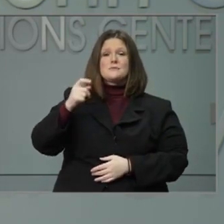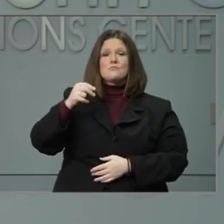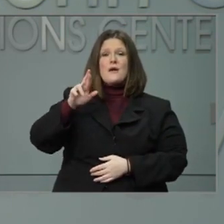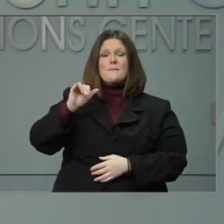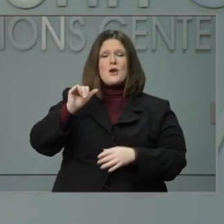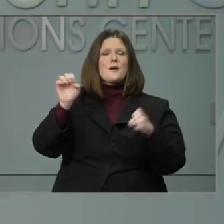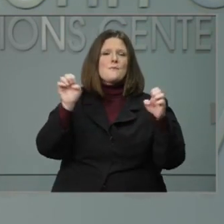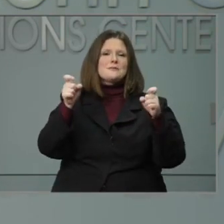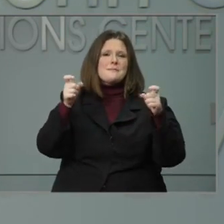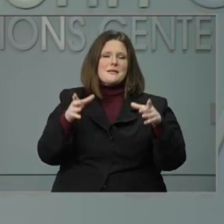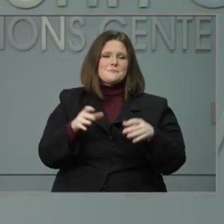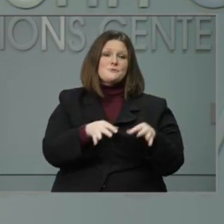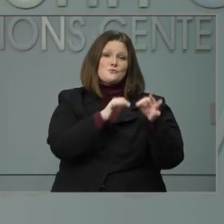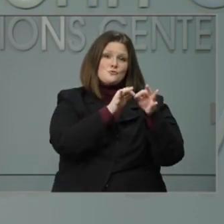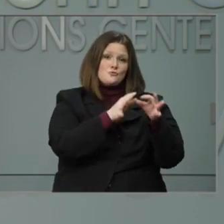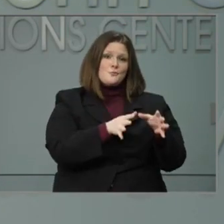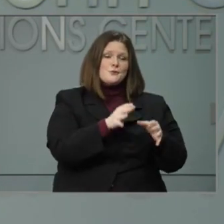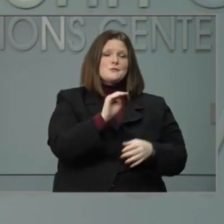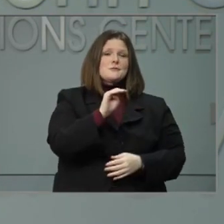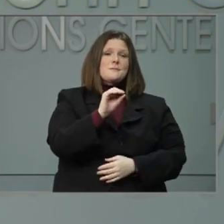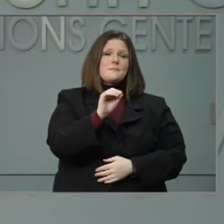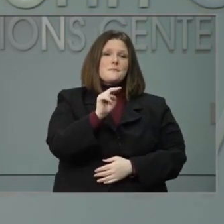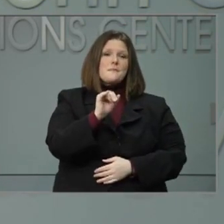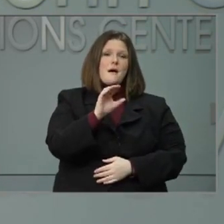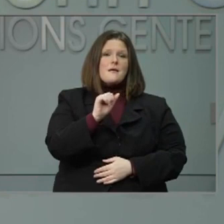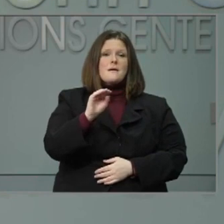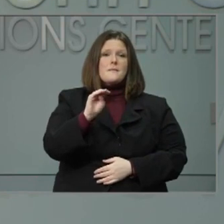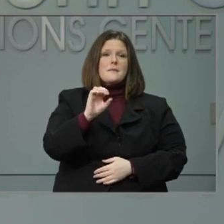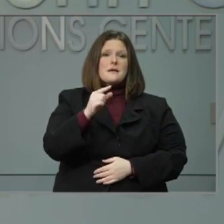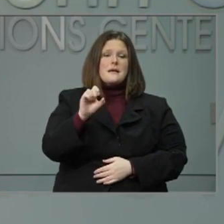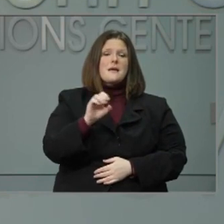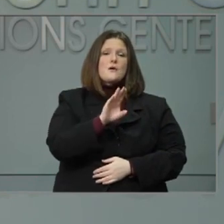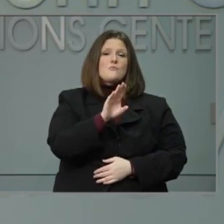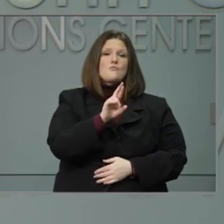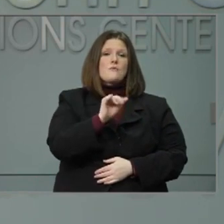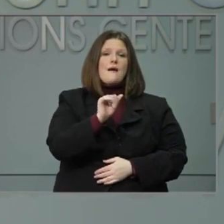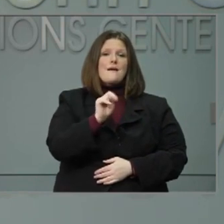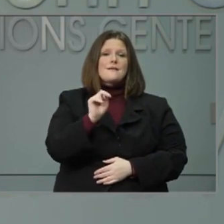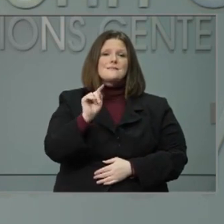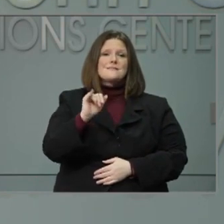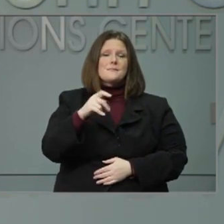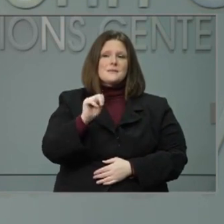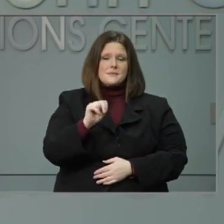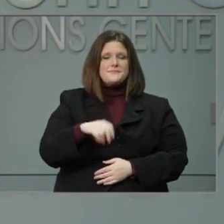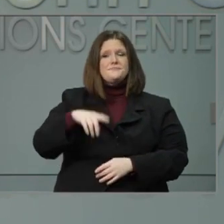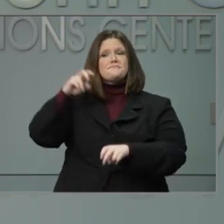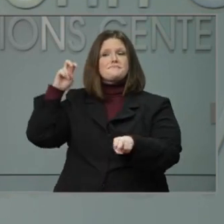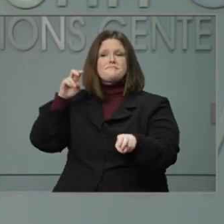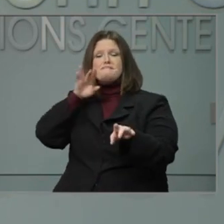HOOKS. OUR EMERGENCY MANAGEMENT DIRECTOR, MAKES GRAY VERY. MONICA MCGEE AND BRIAN TIPTON